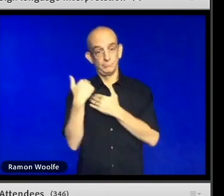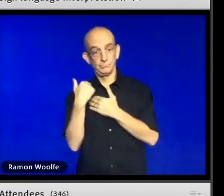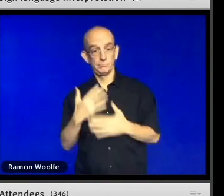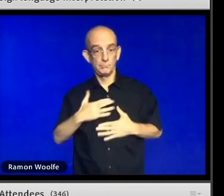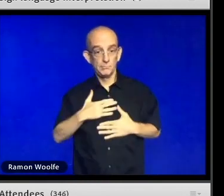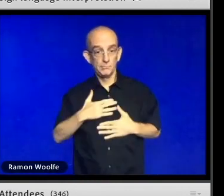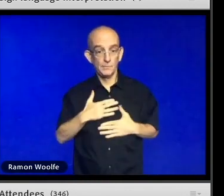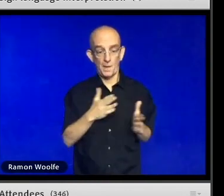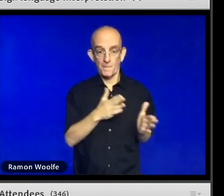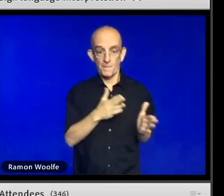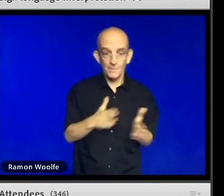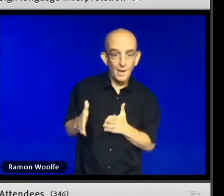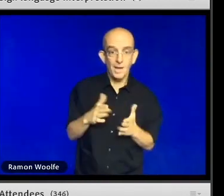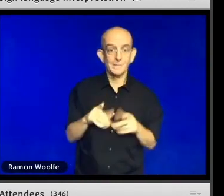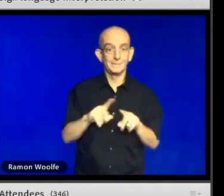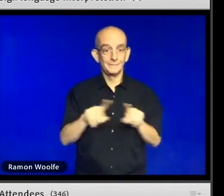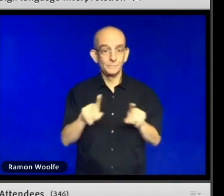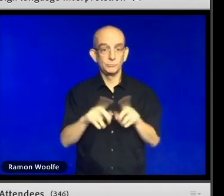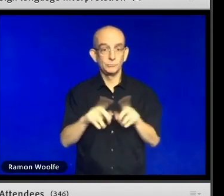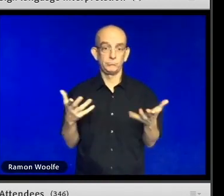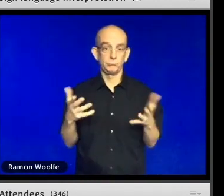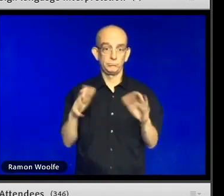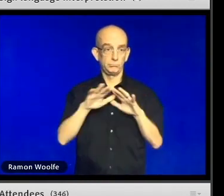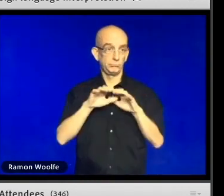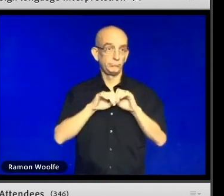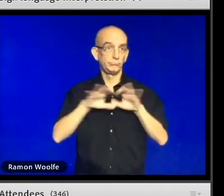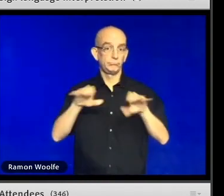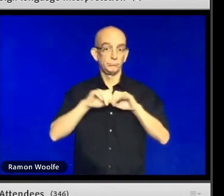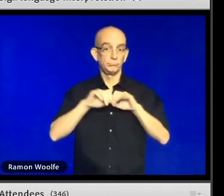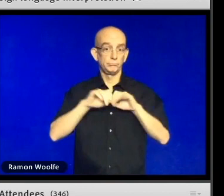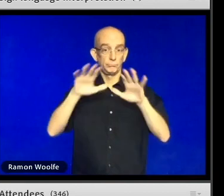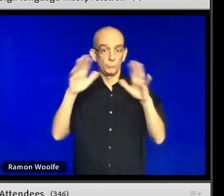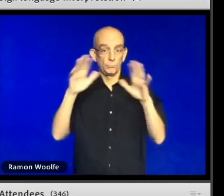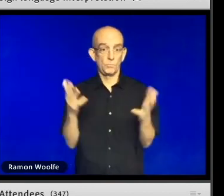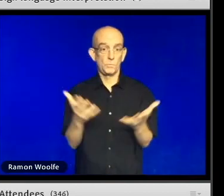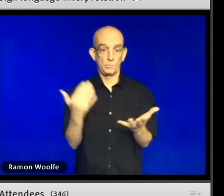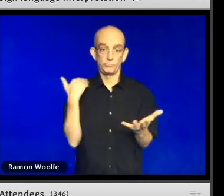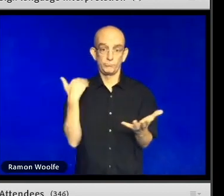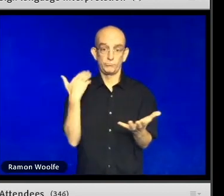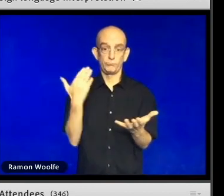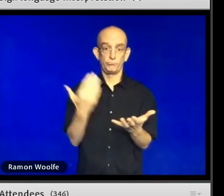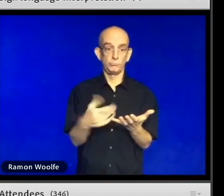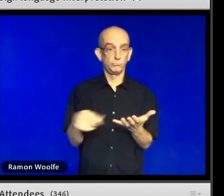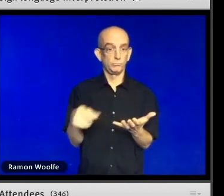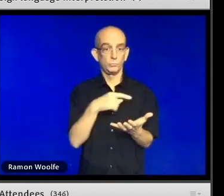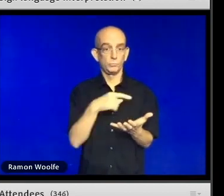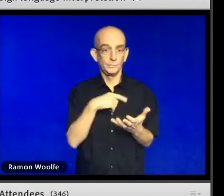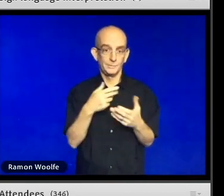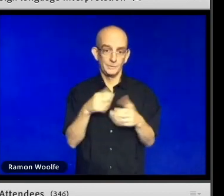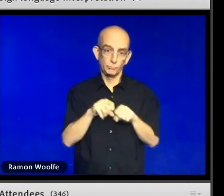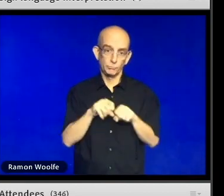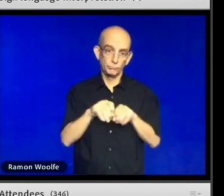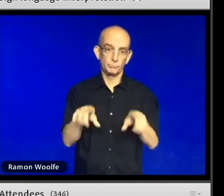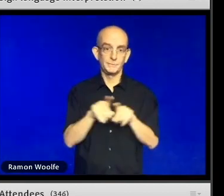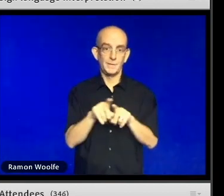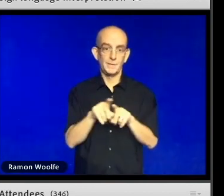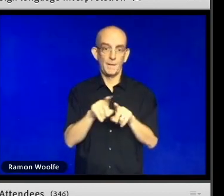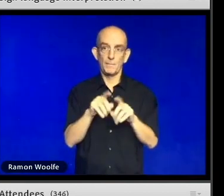dually effort to insure people with disabilities are included. More than